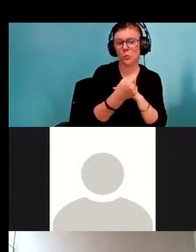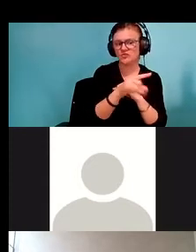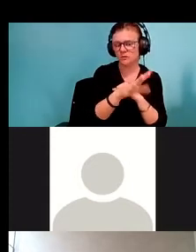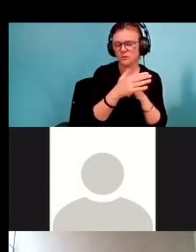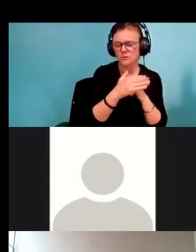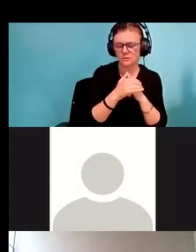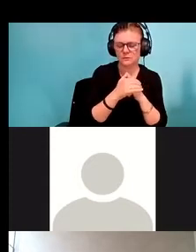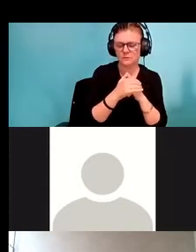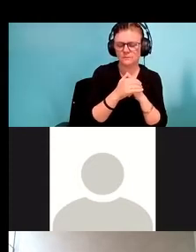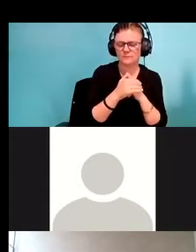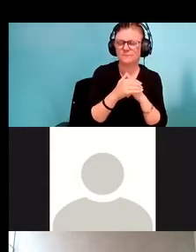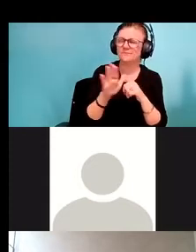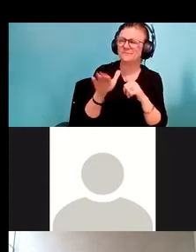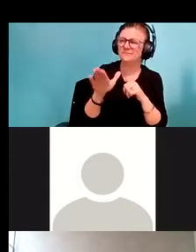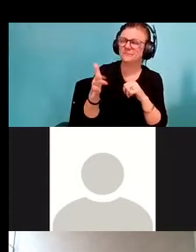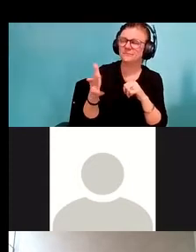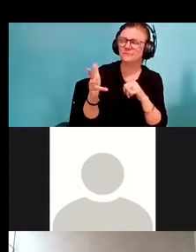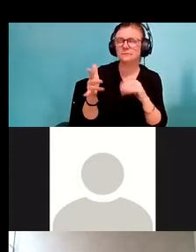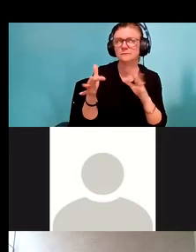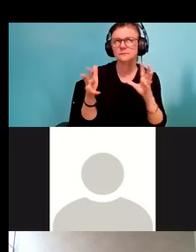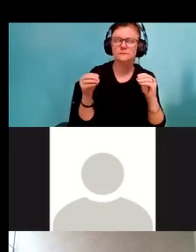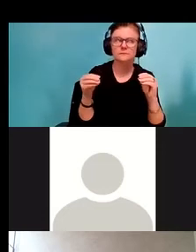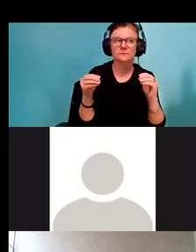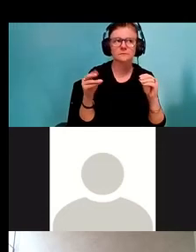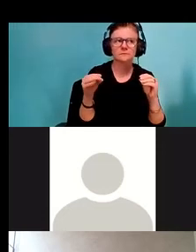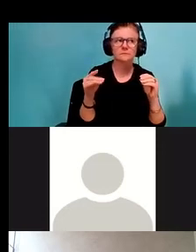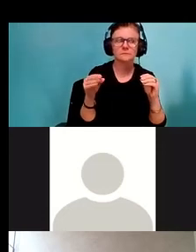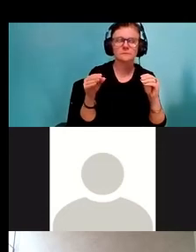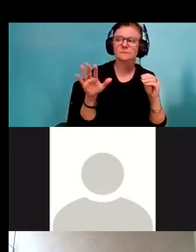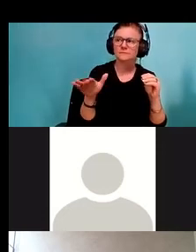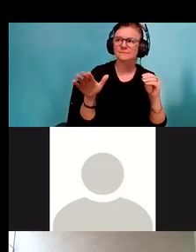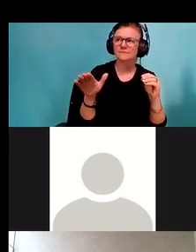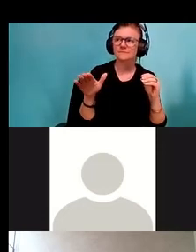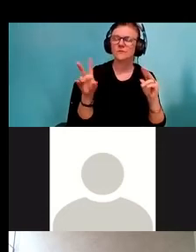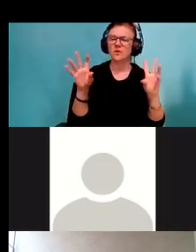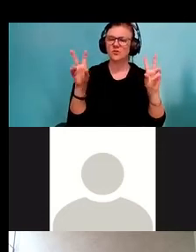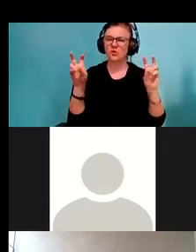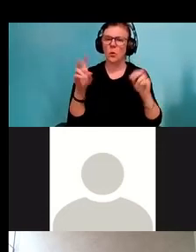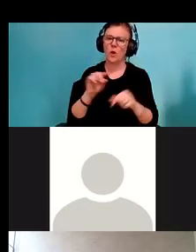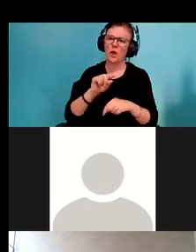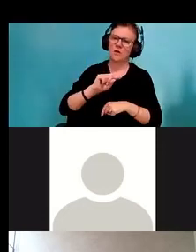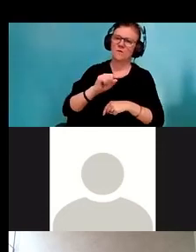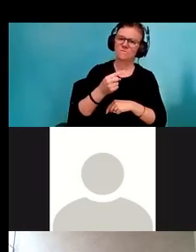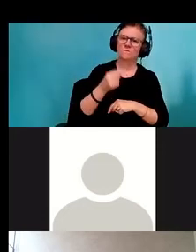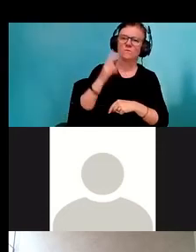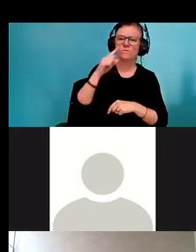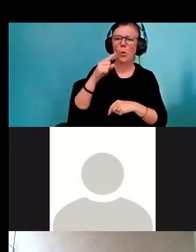Asking about the perspective-- the voice used in the quotations.